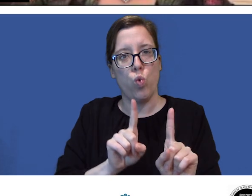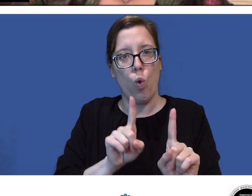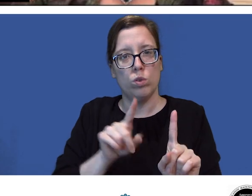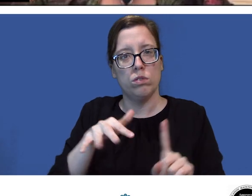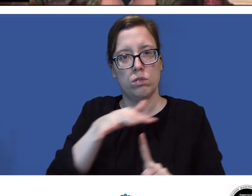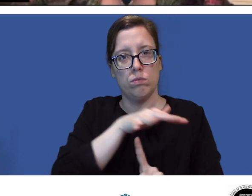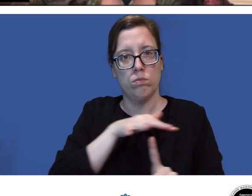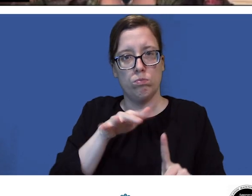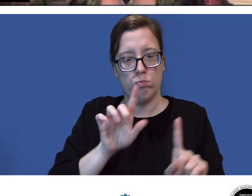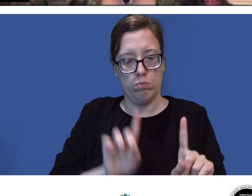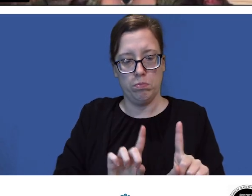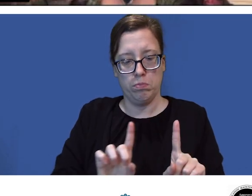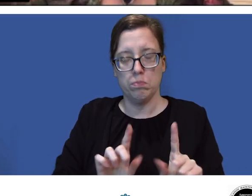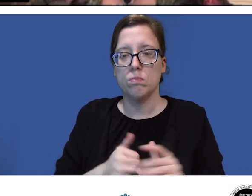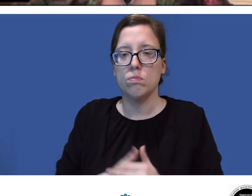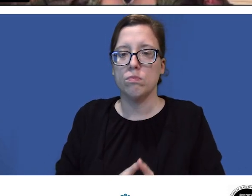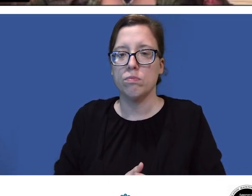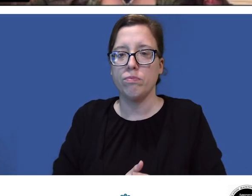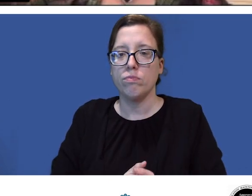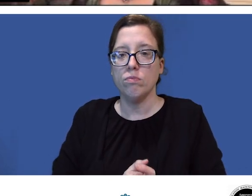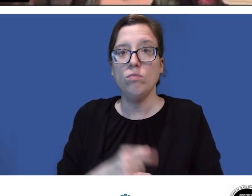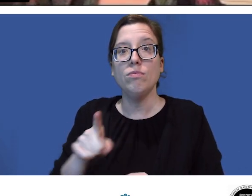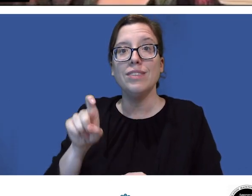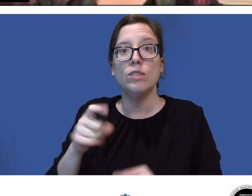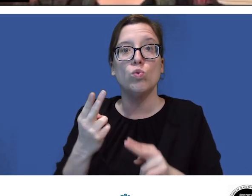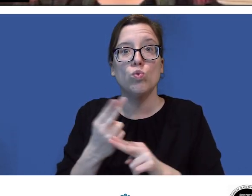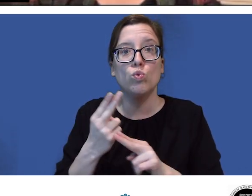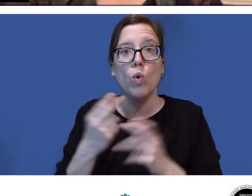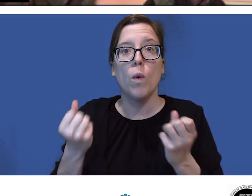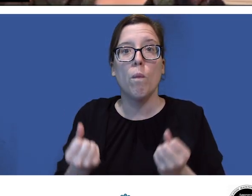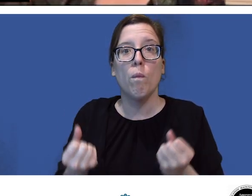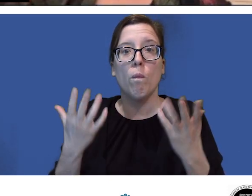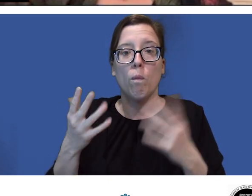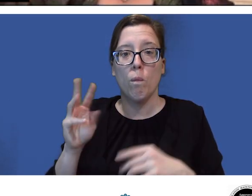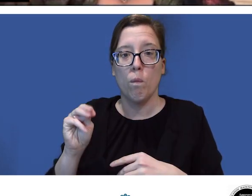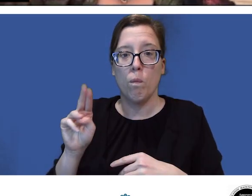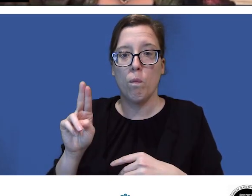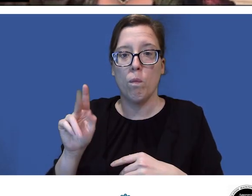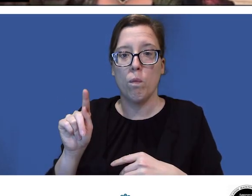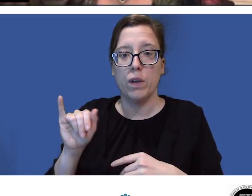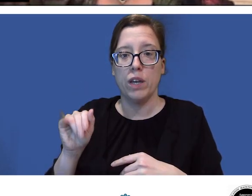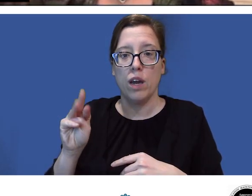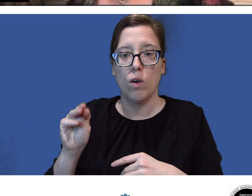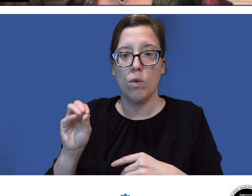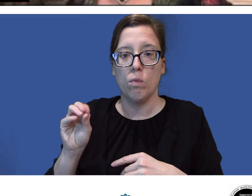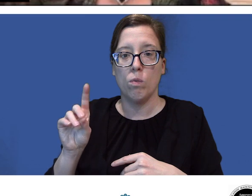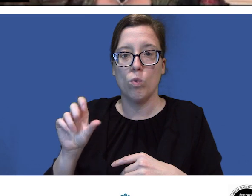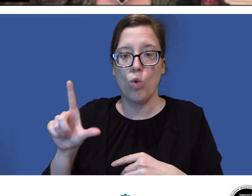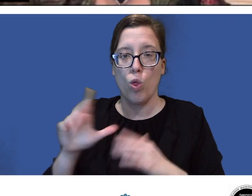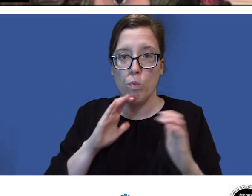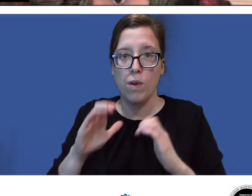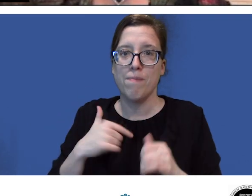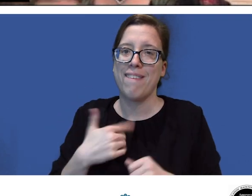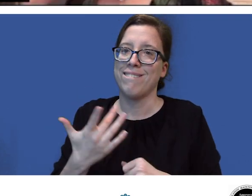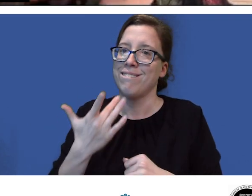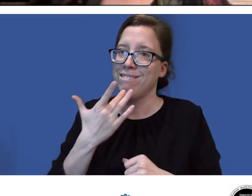But you need to be in close proximity. You need to use multimodal communication.